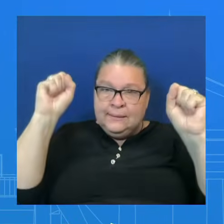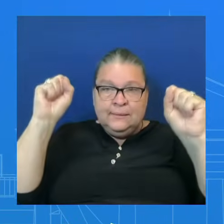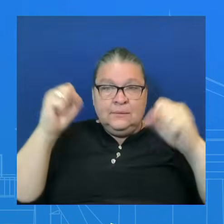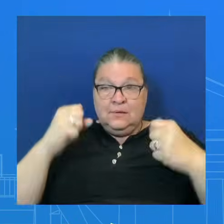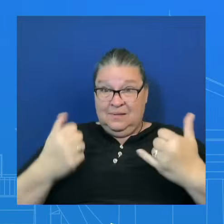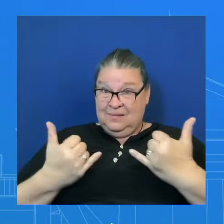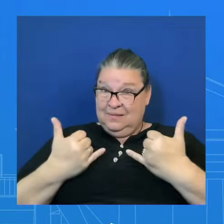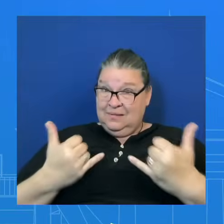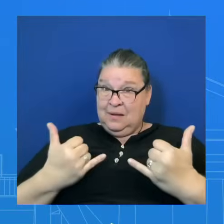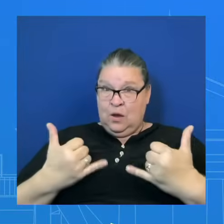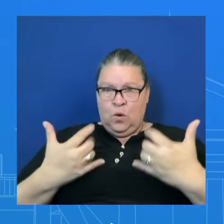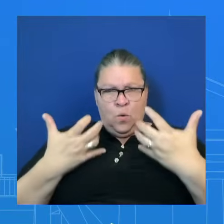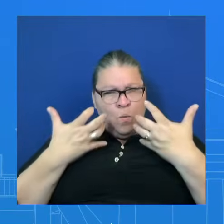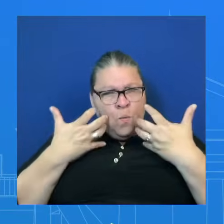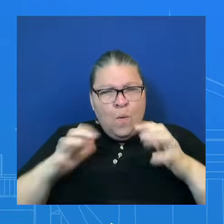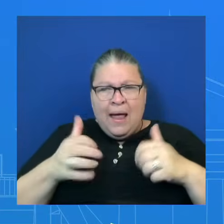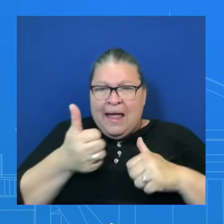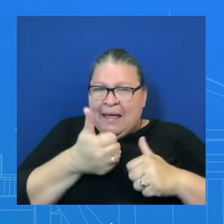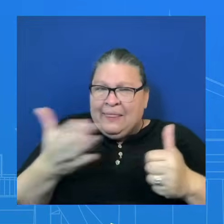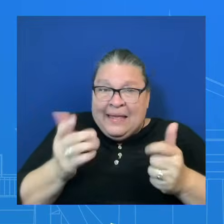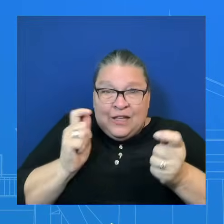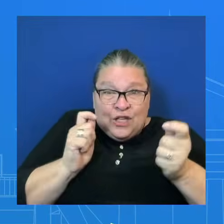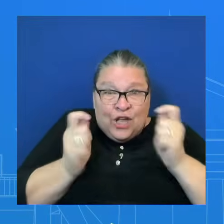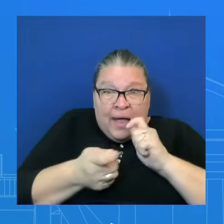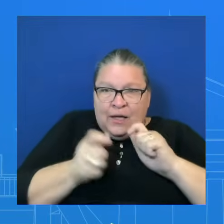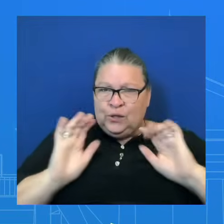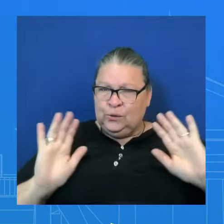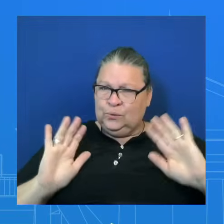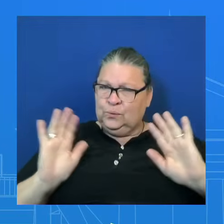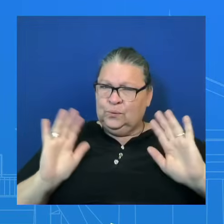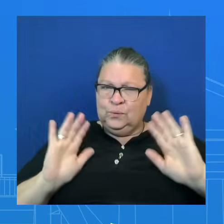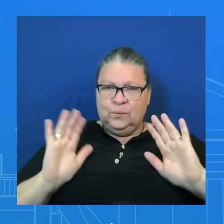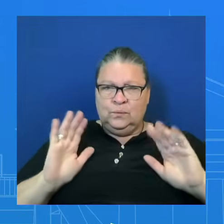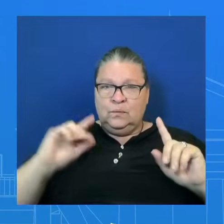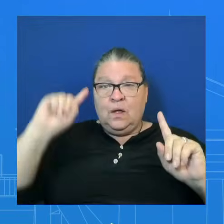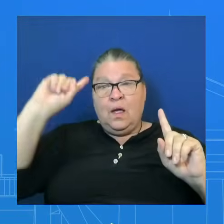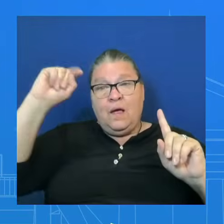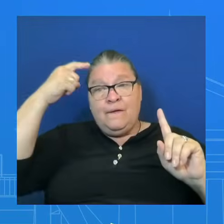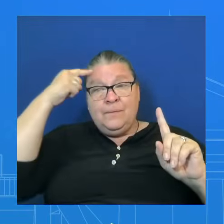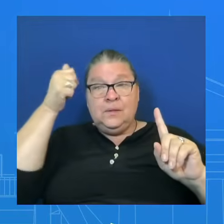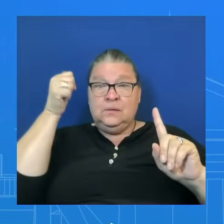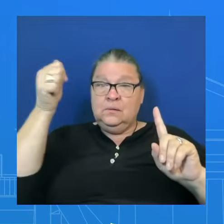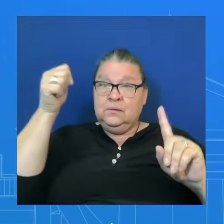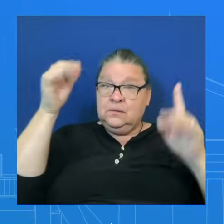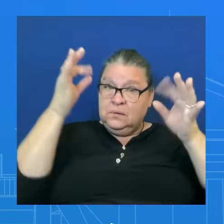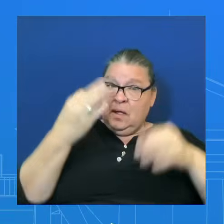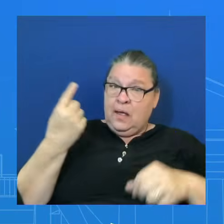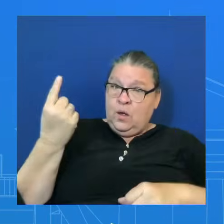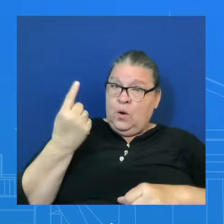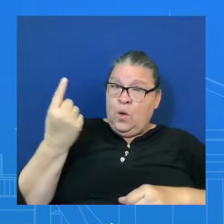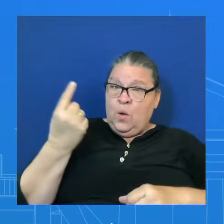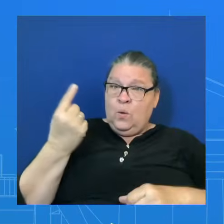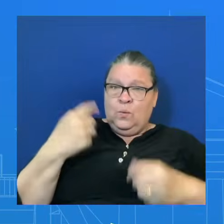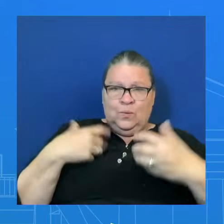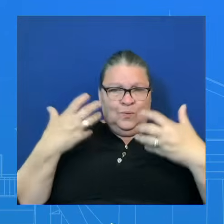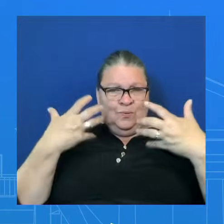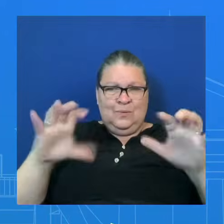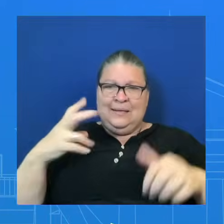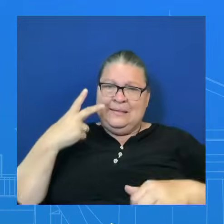And the other thing the President said, and he said a gazillion times, is there is no reason for it to, because nothing has changed about our One China policy.